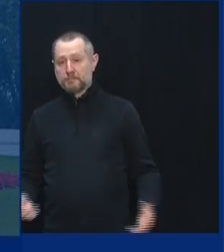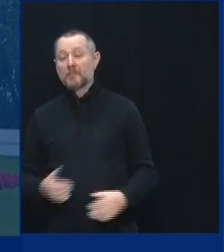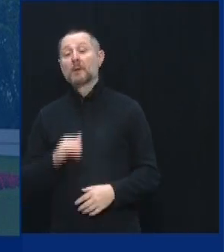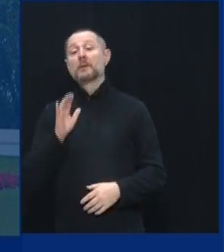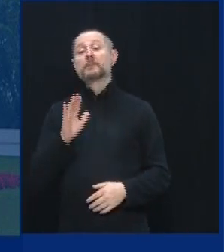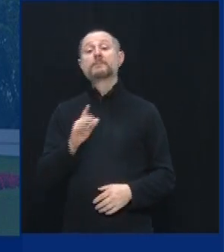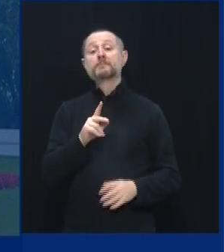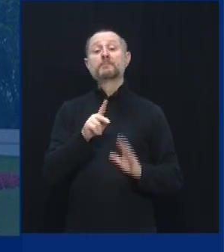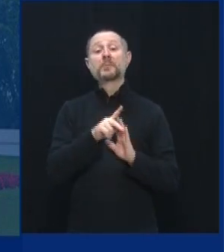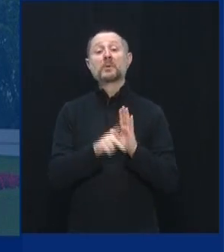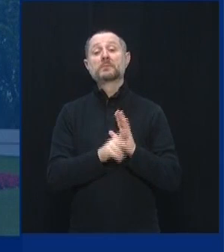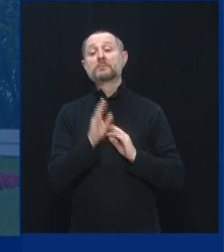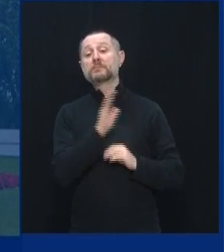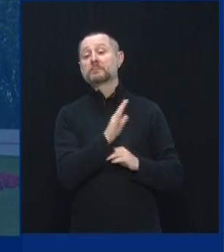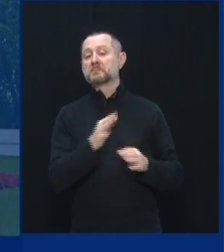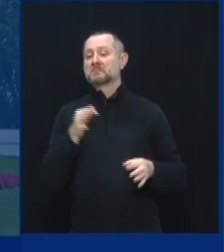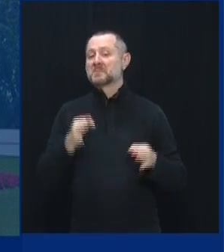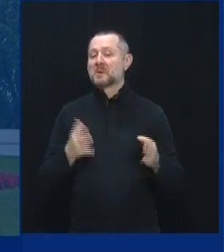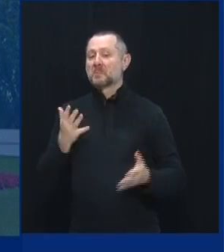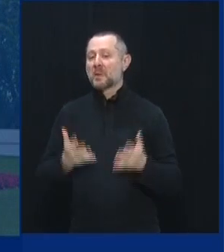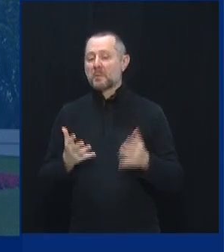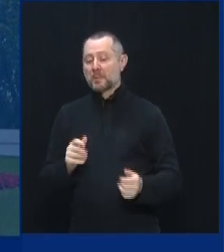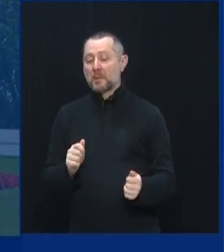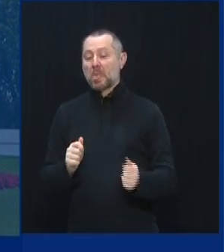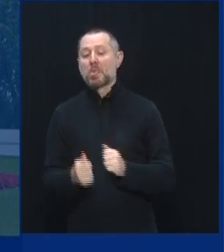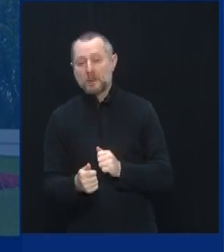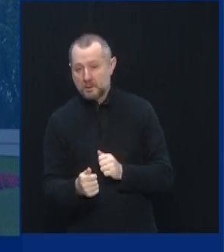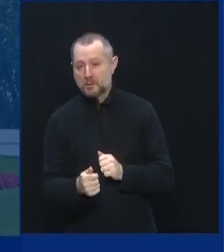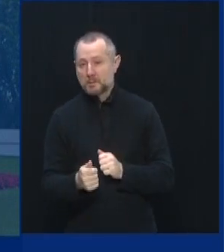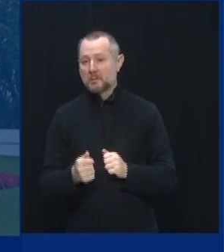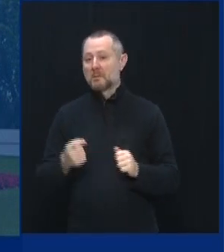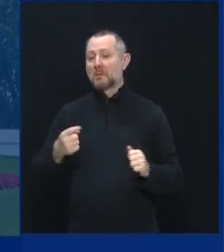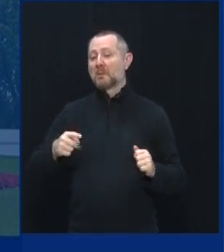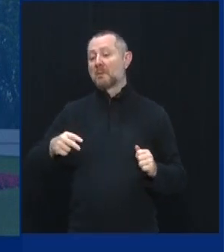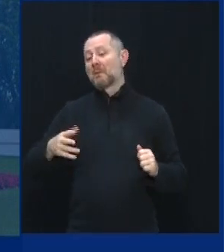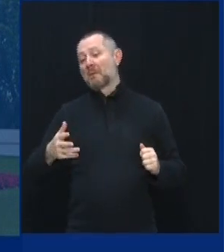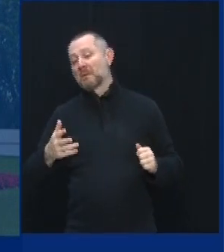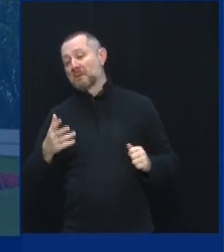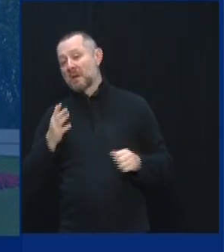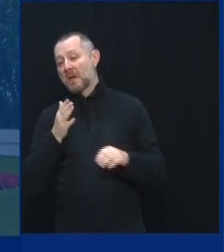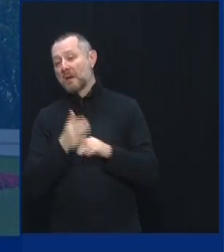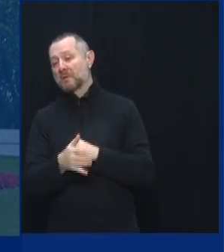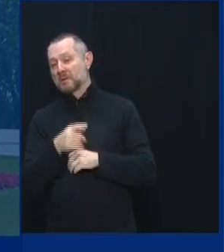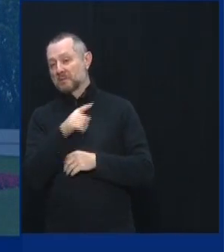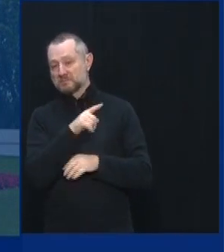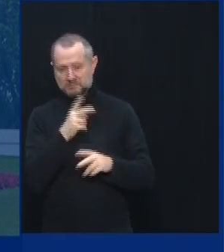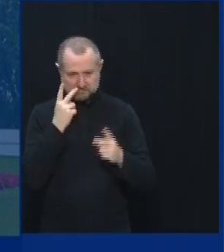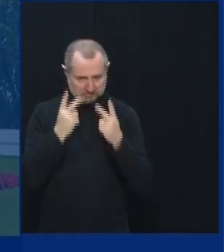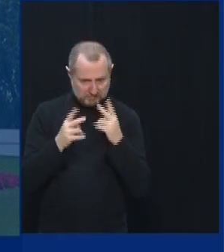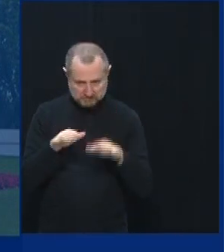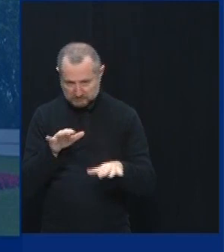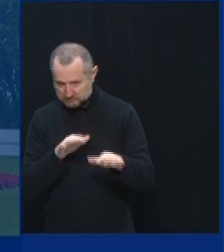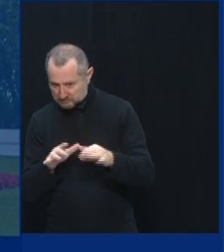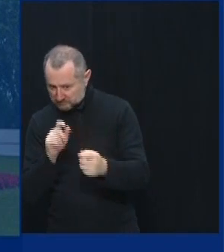FIRST DOSES. THEY'RE RESERVED FOR PEOPLE. THIS MAY EVOLVE OVER THE COMING